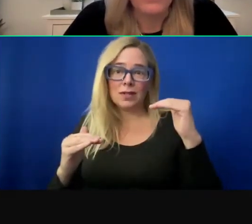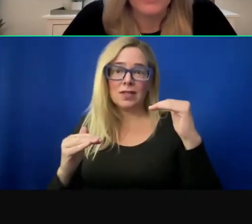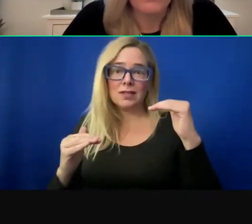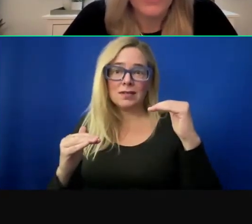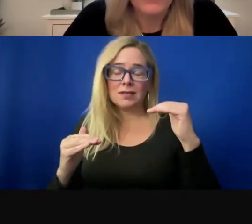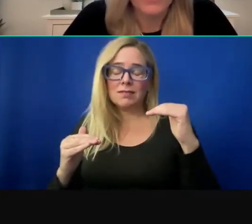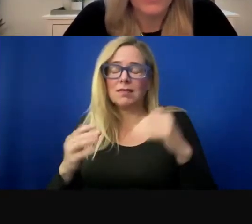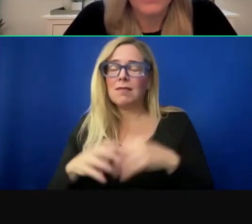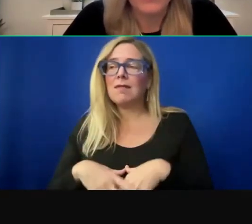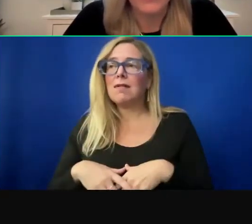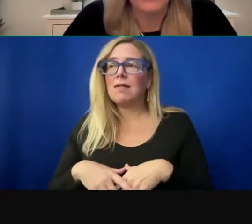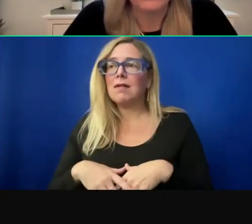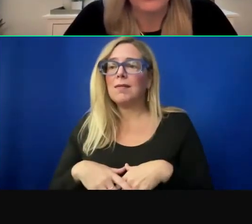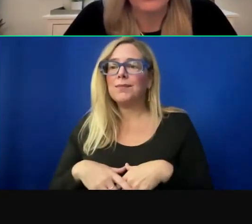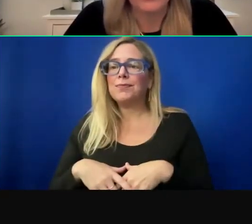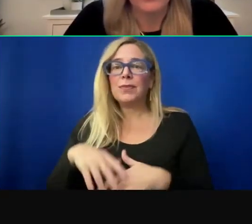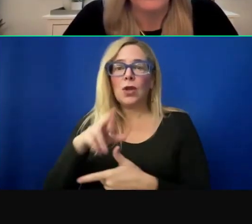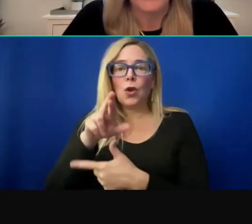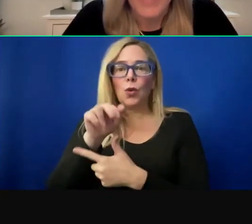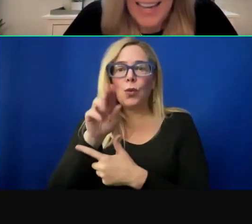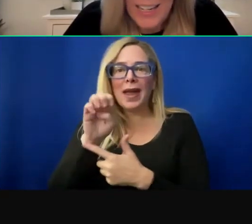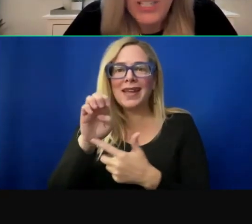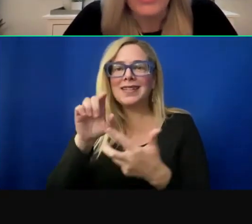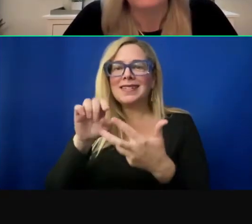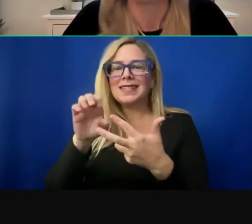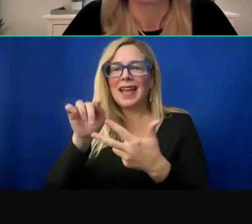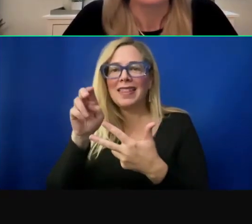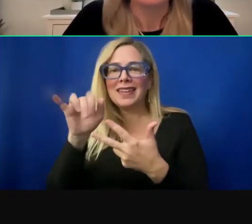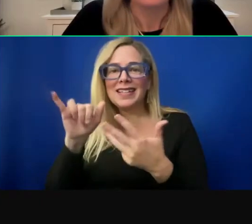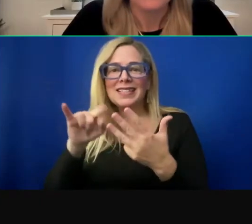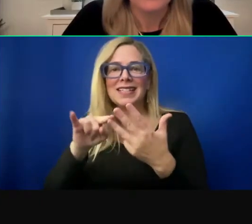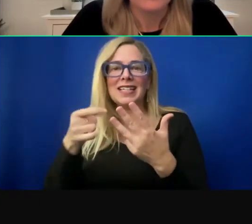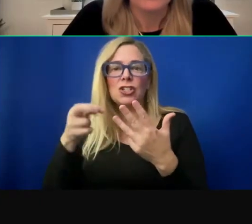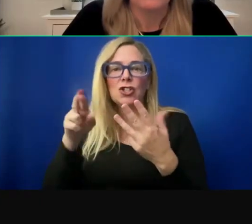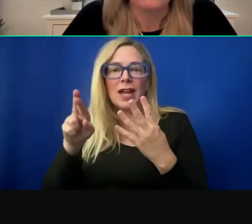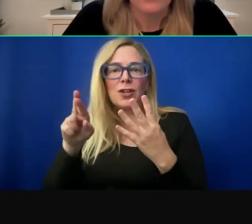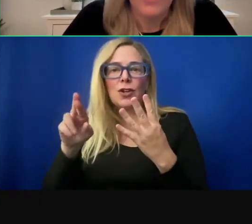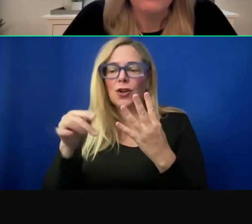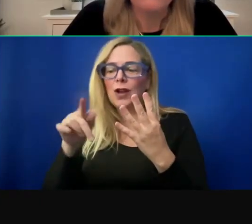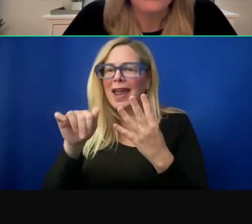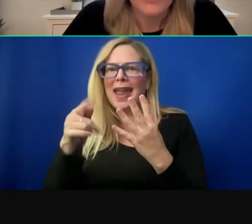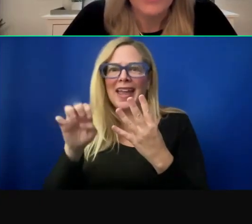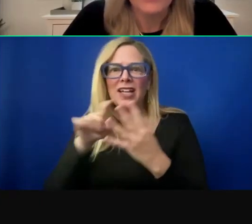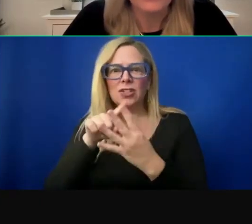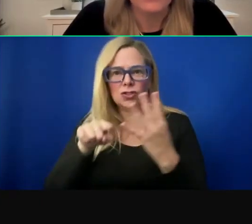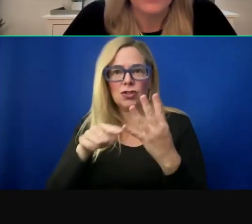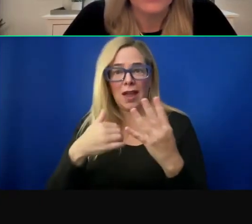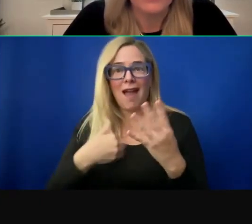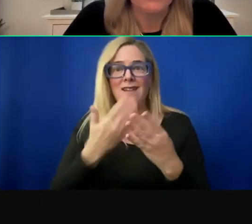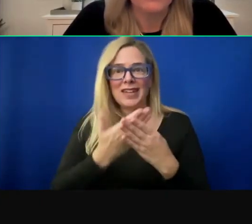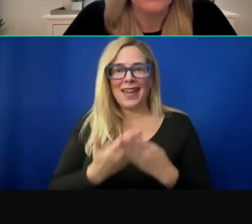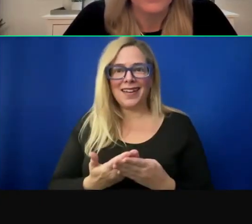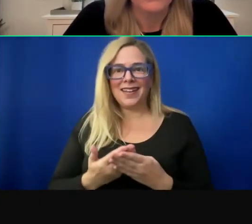Unlike race, ethnicity, and gender and age, disability data are not routinely collected